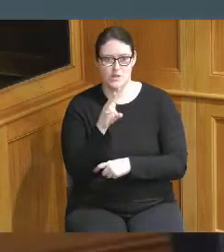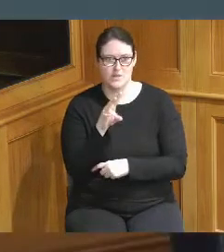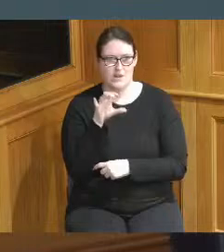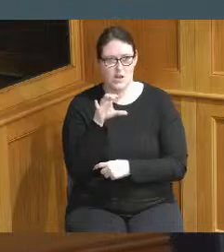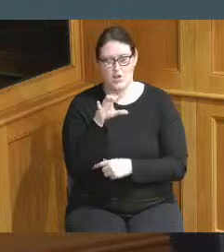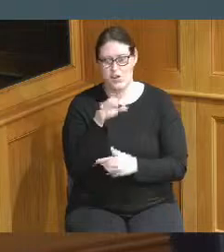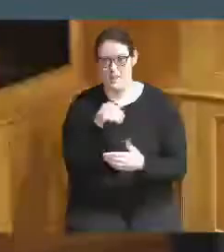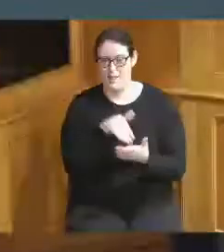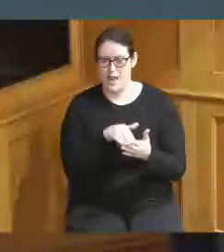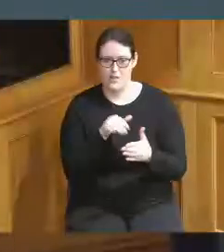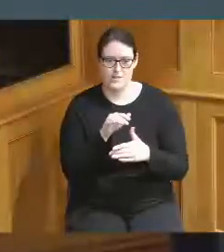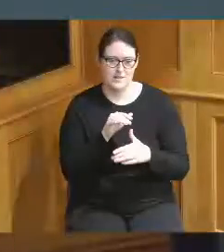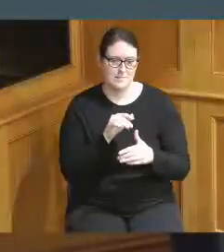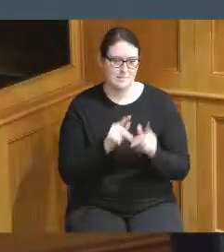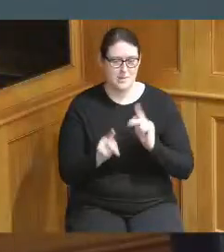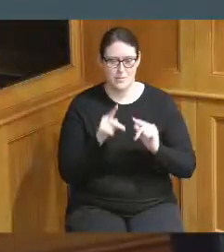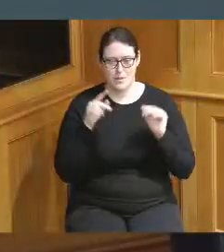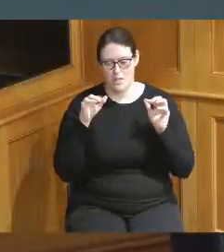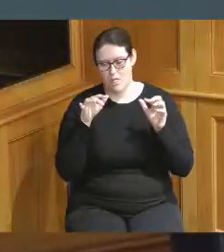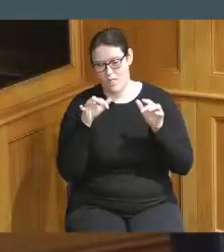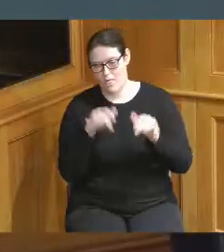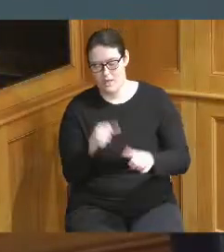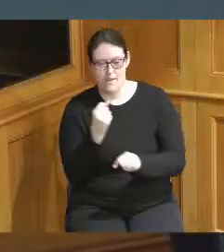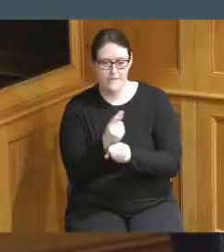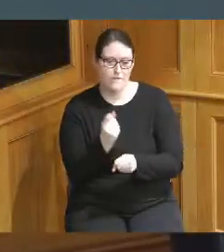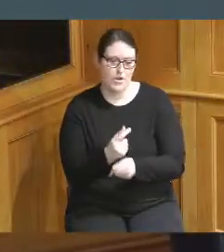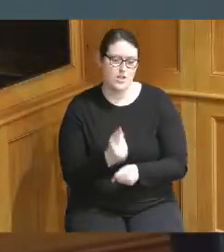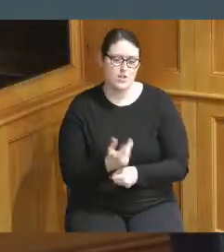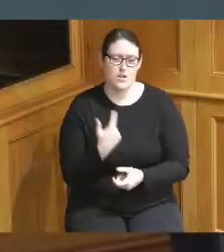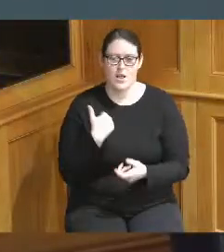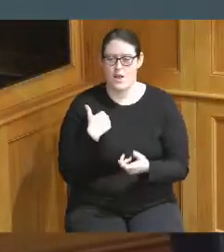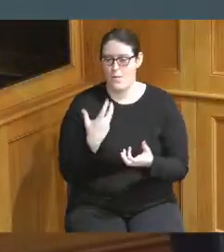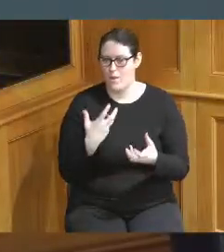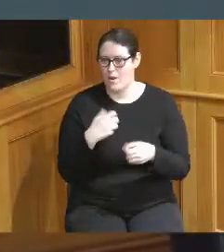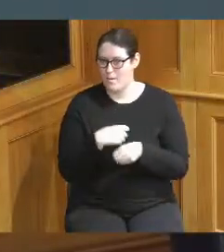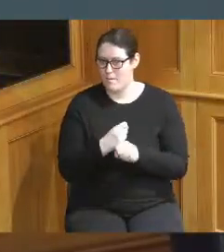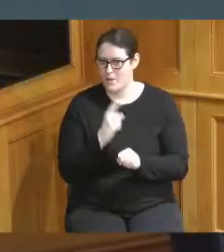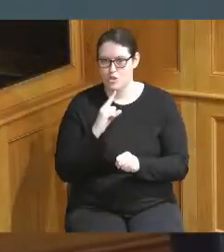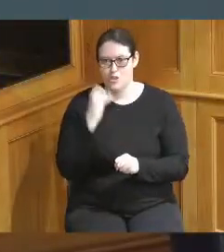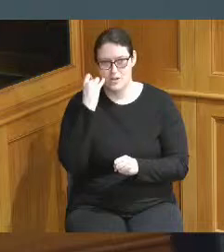recently as this morning about how to ensure that the stadium is accessible not only for